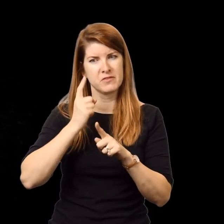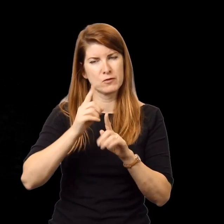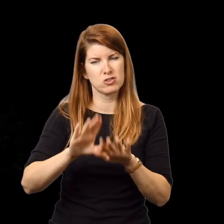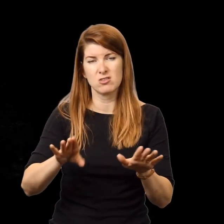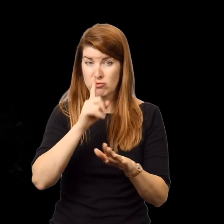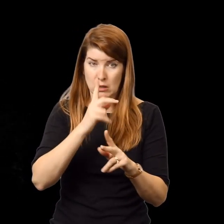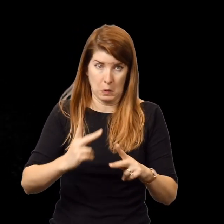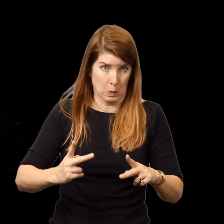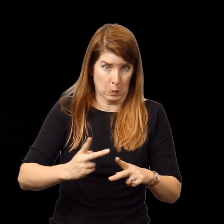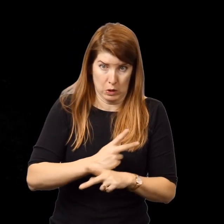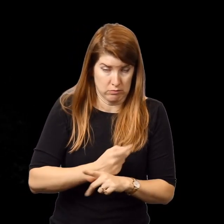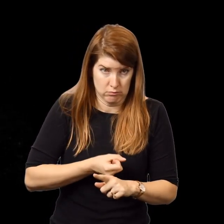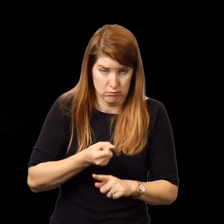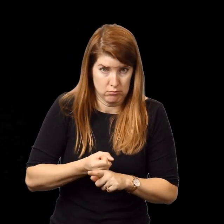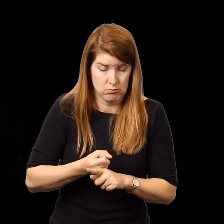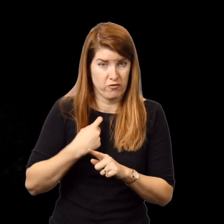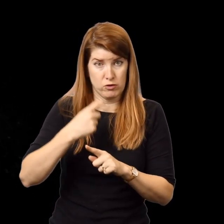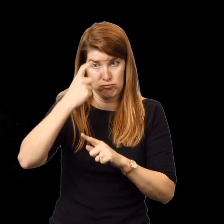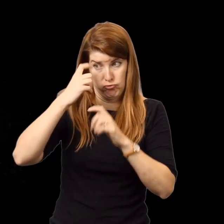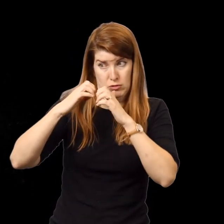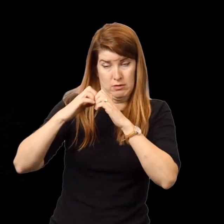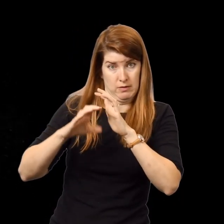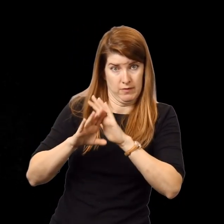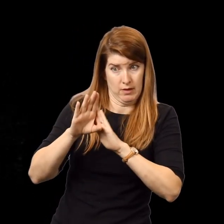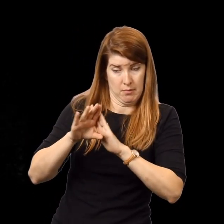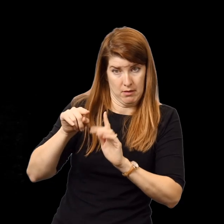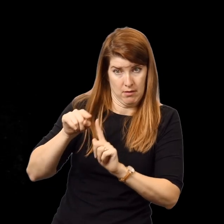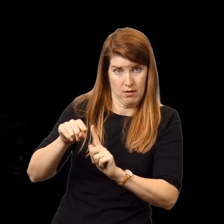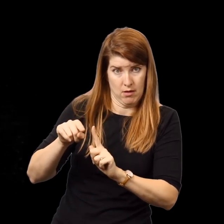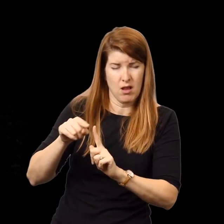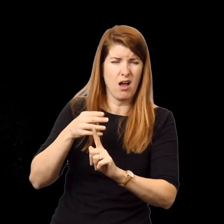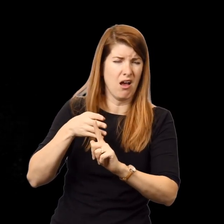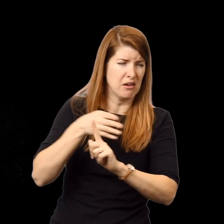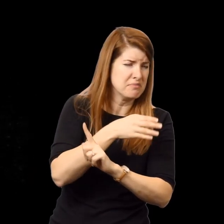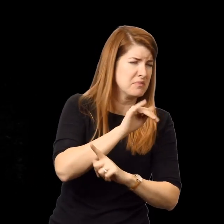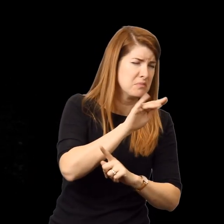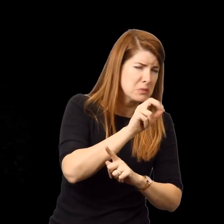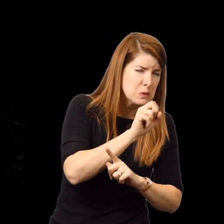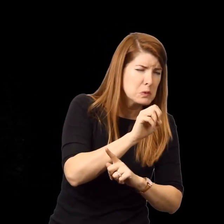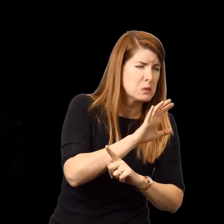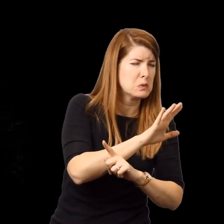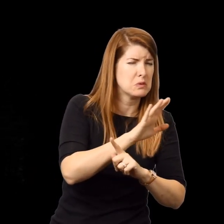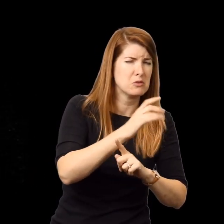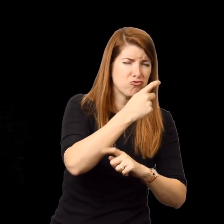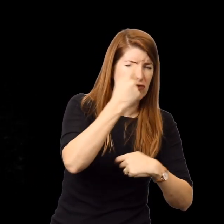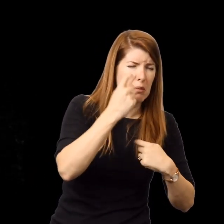which as the worst consequences to brain development, separate of any abuse